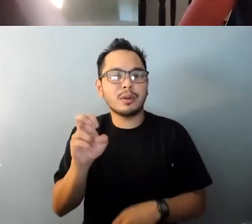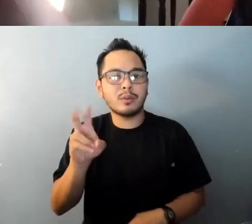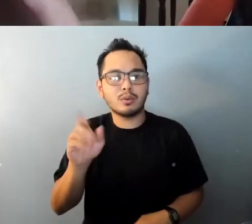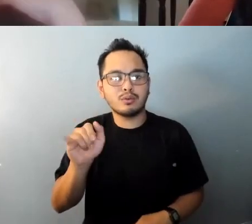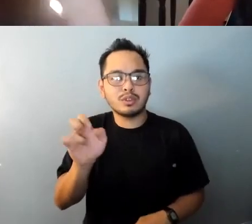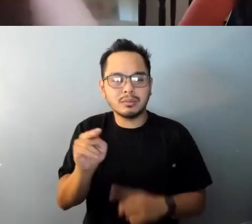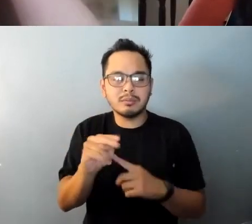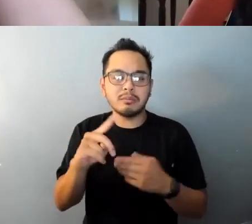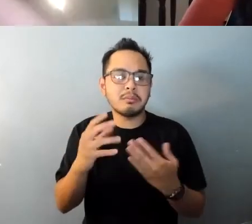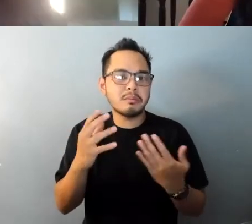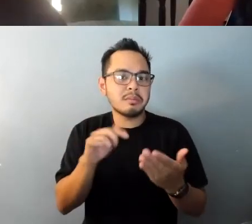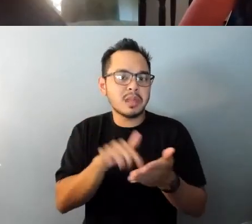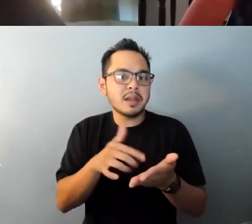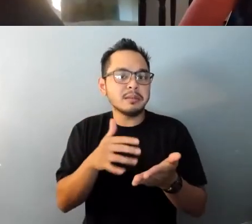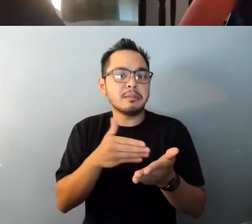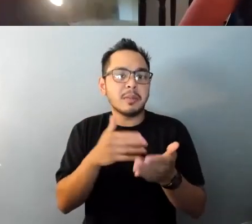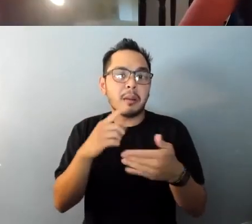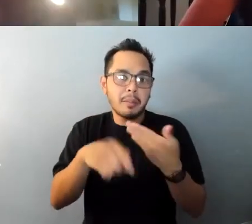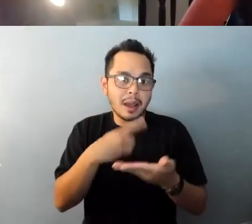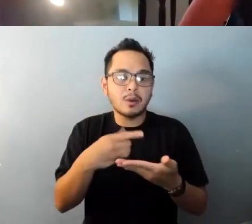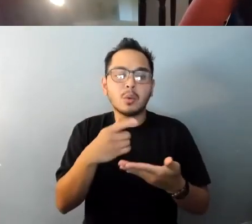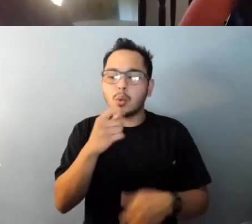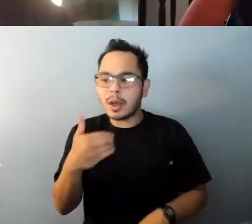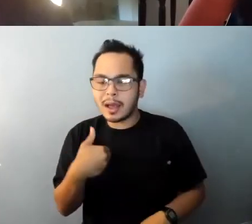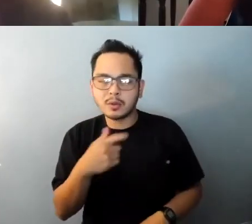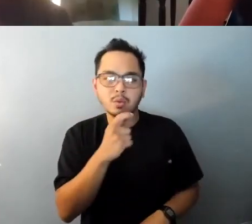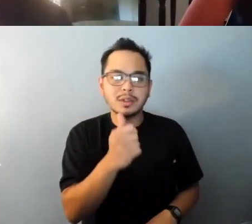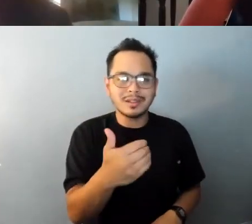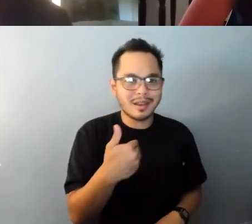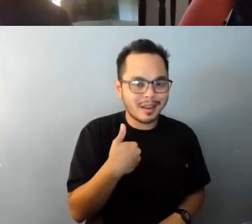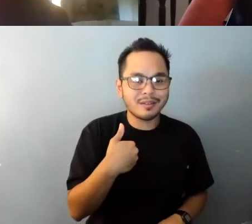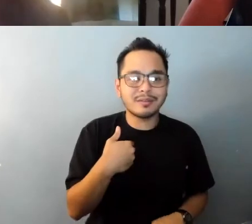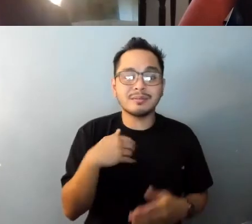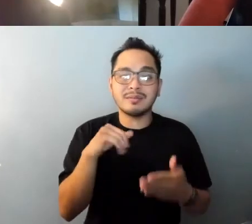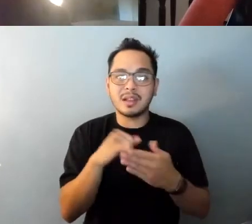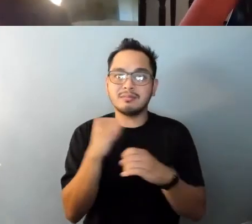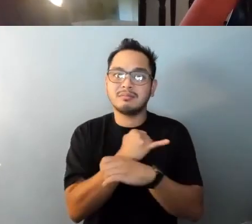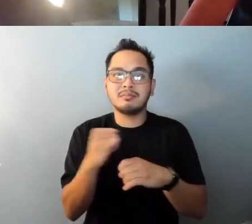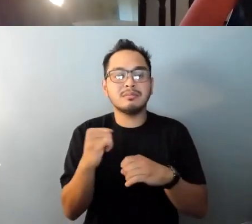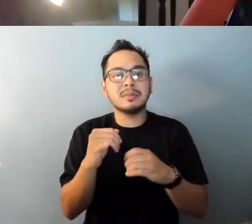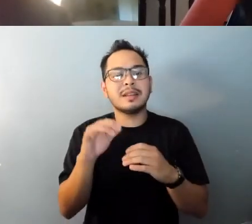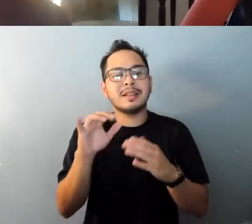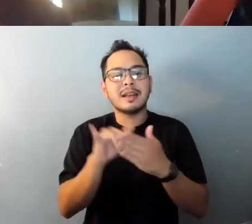In the way that magic as an industrial technique can speed up inequality and you know, unfair